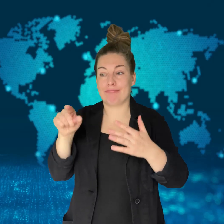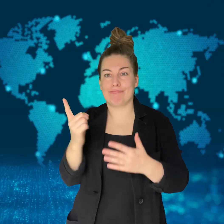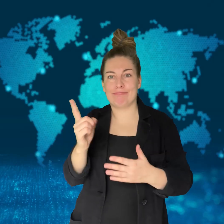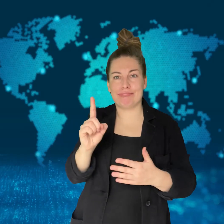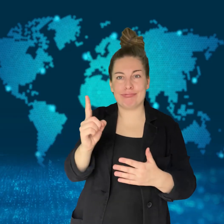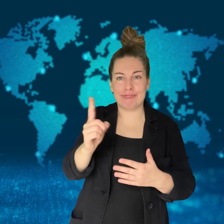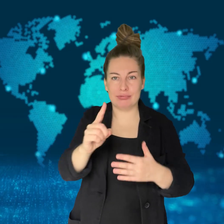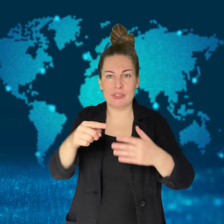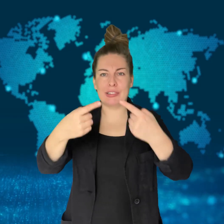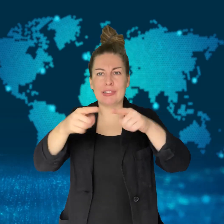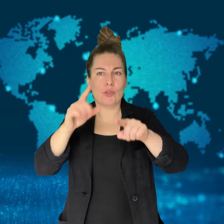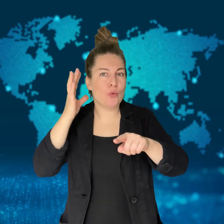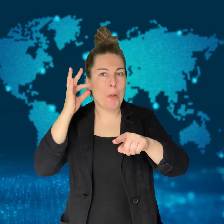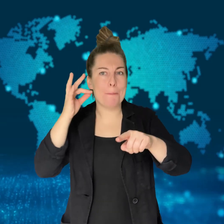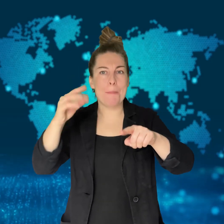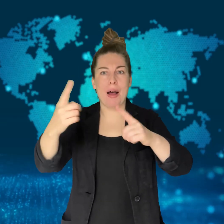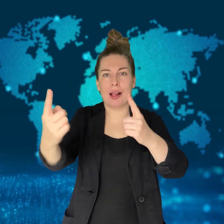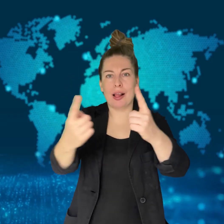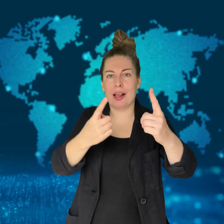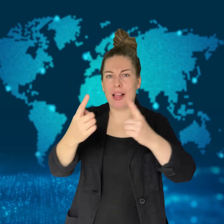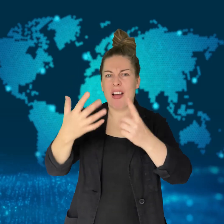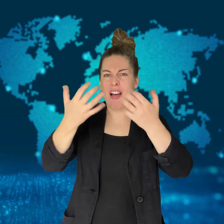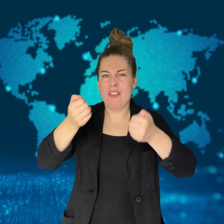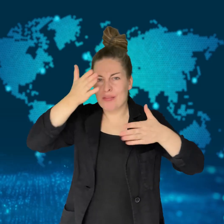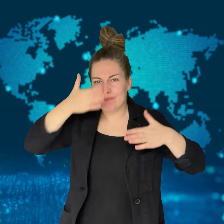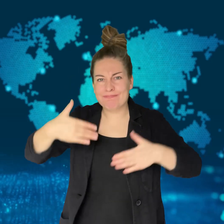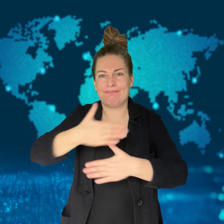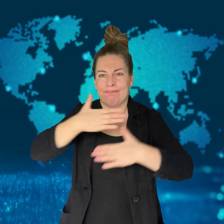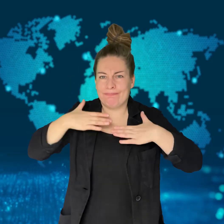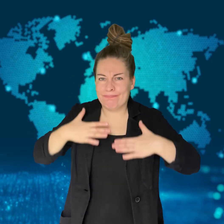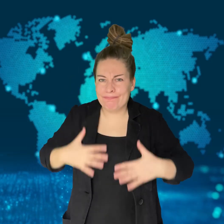Iran's Islamic dress code mandates women wear a headscarf